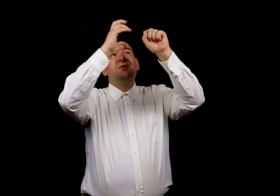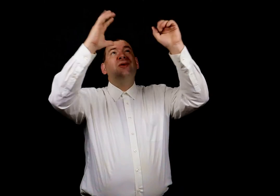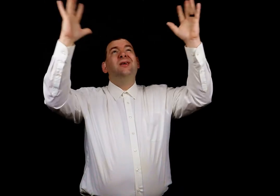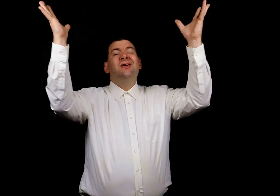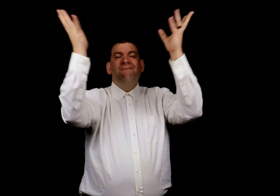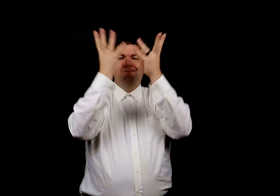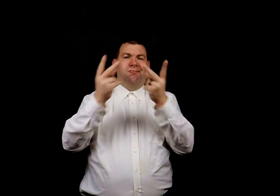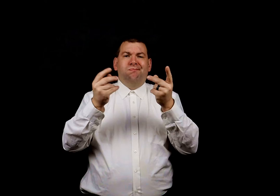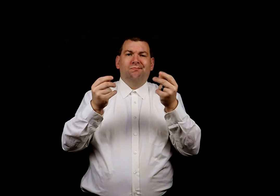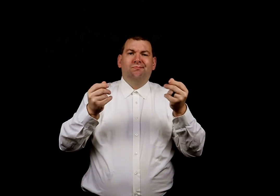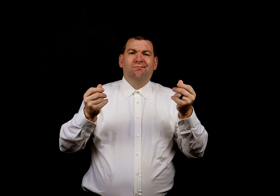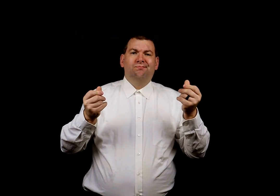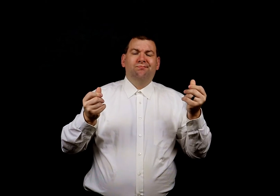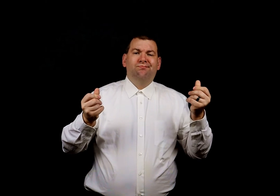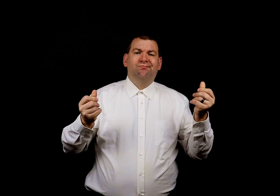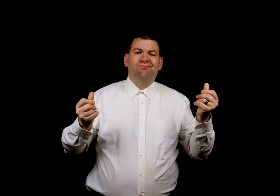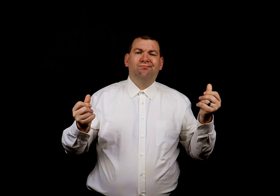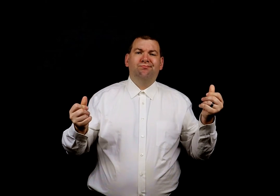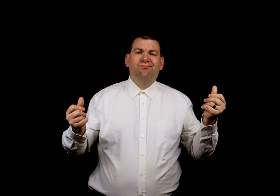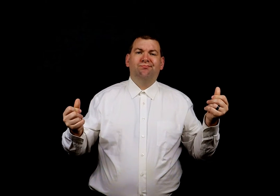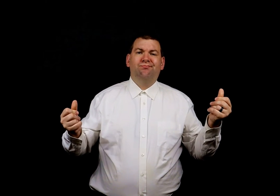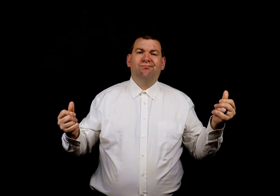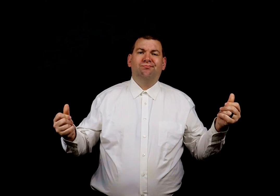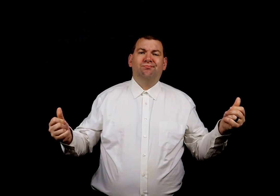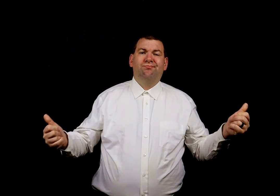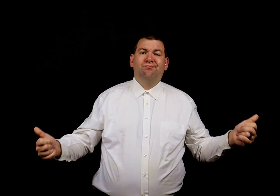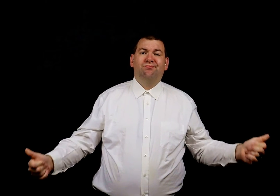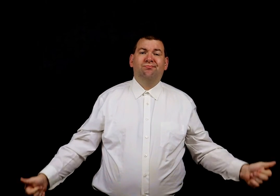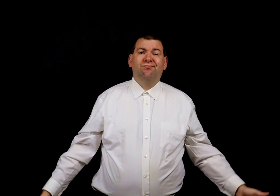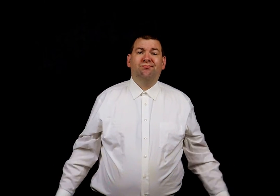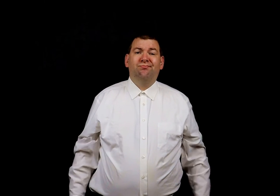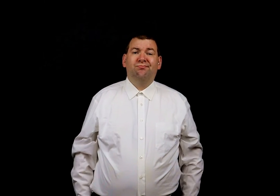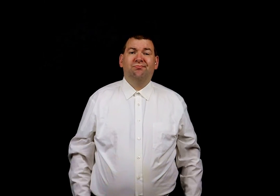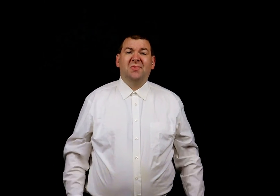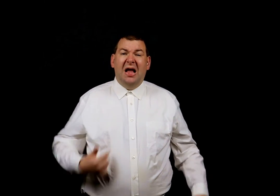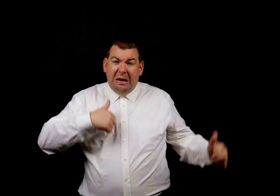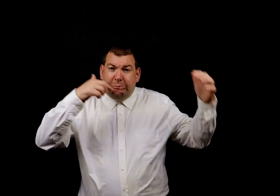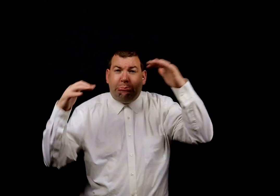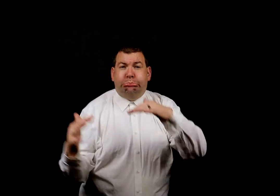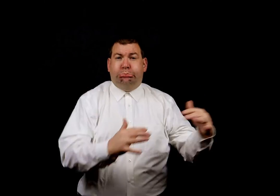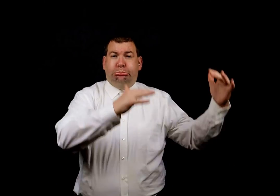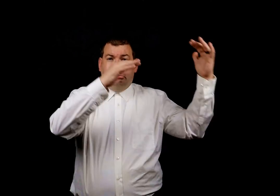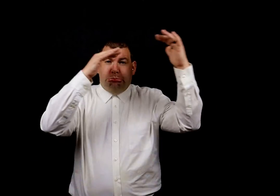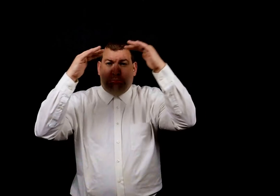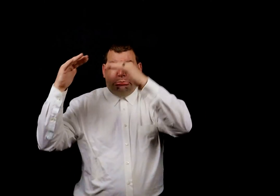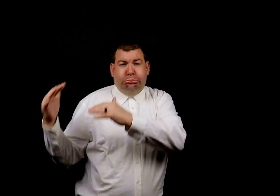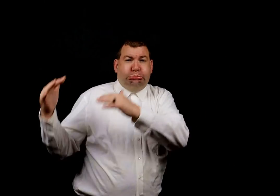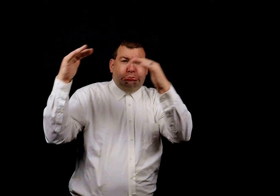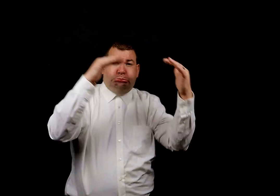and dreams fell through I have battled long